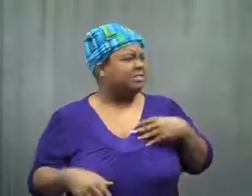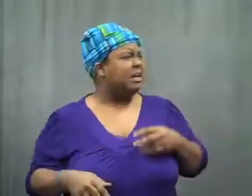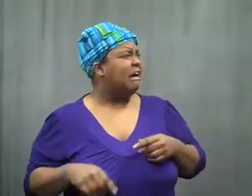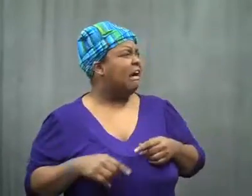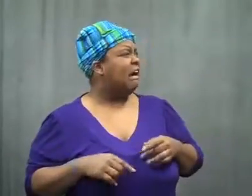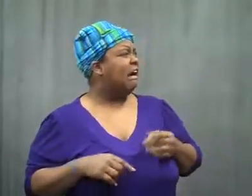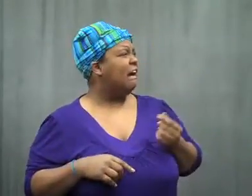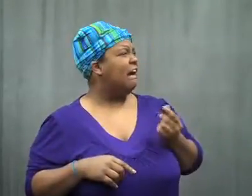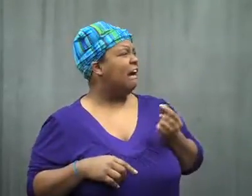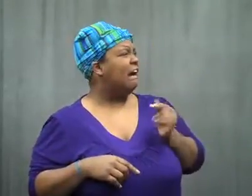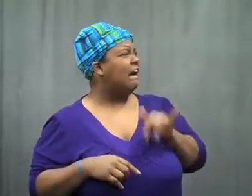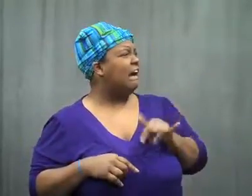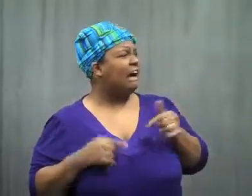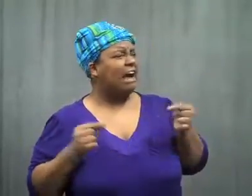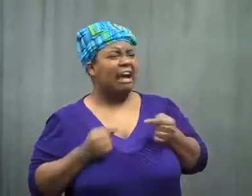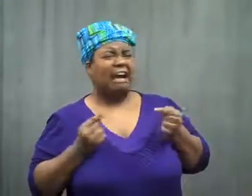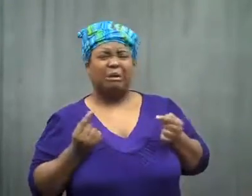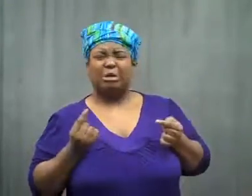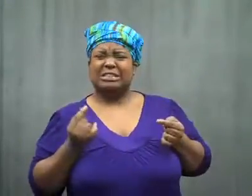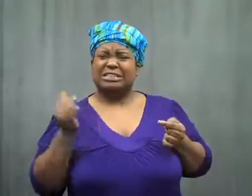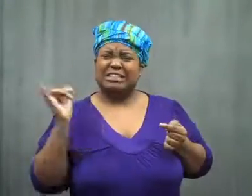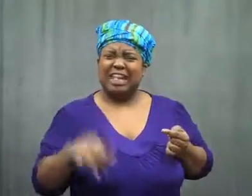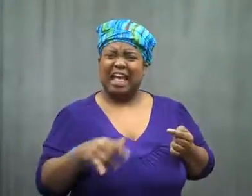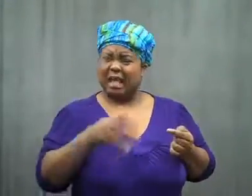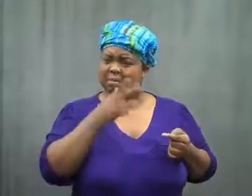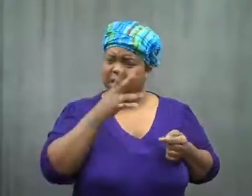I asked, "What was hurting?"